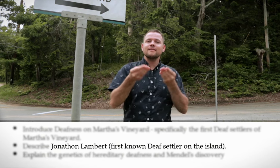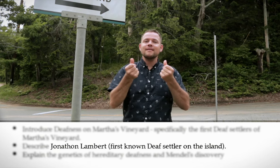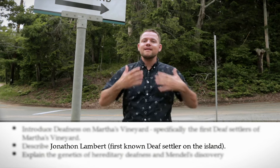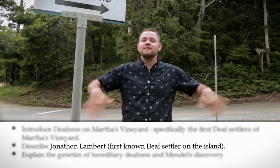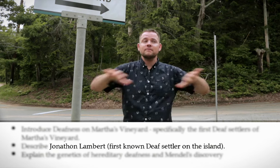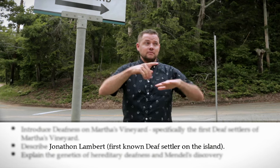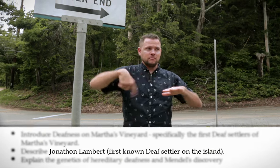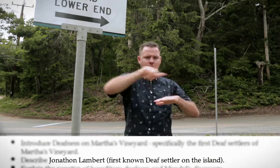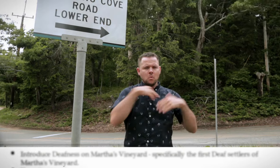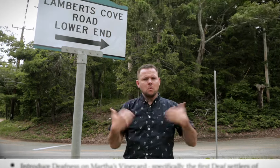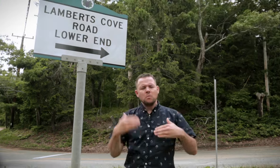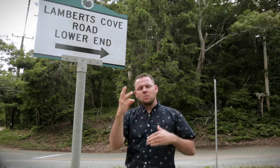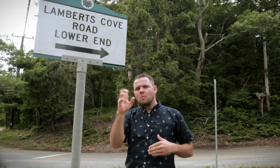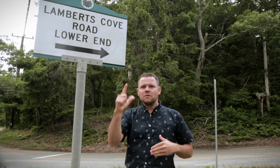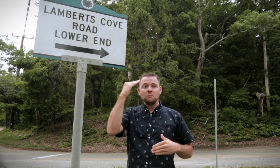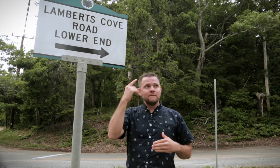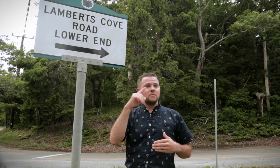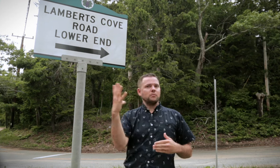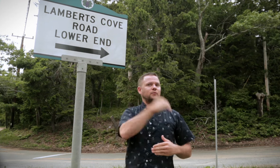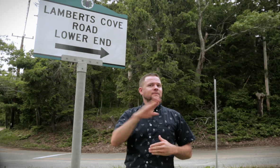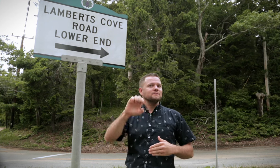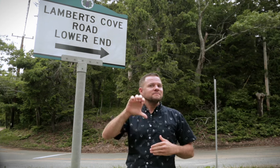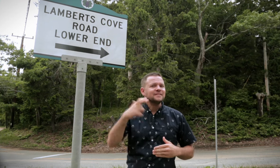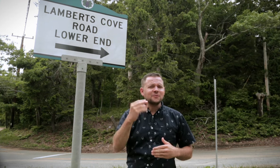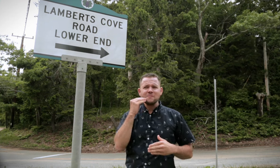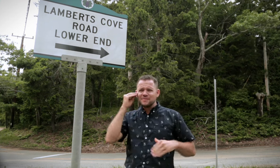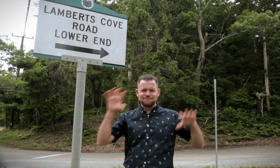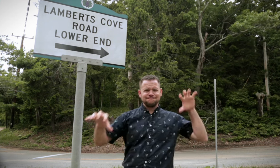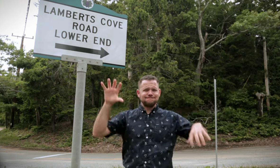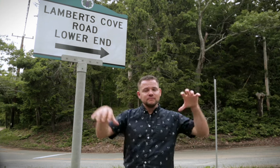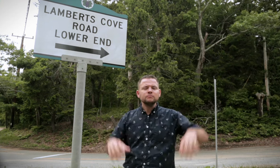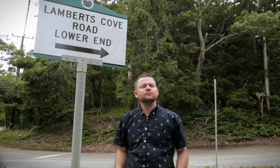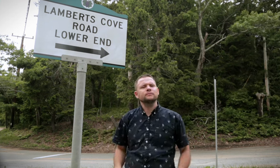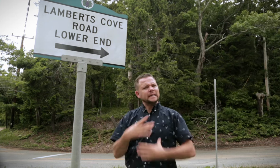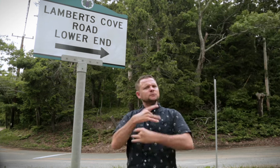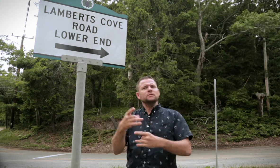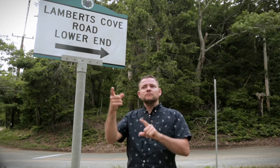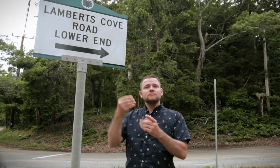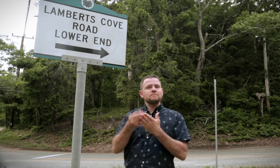He bought some land in an area now known for its beautiful beaches and houses.